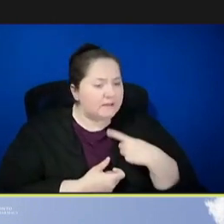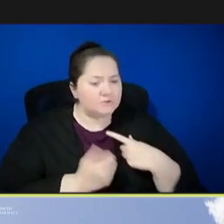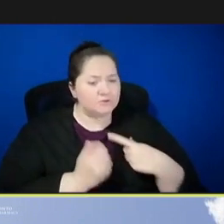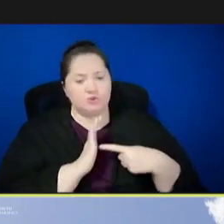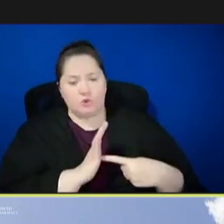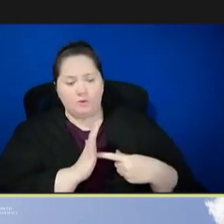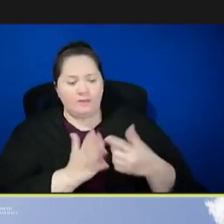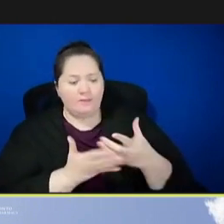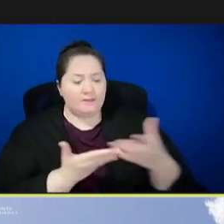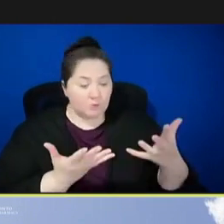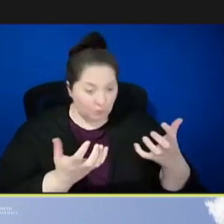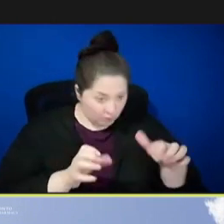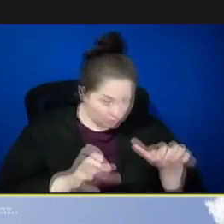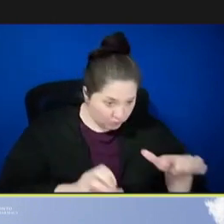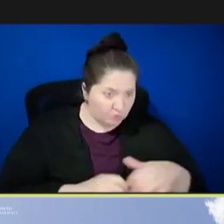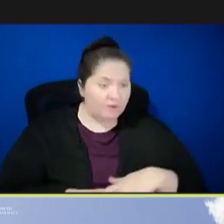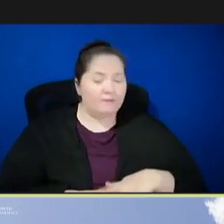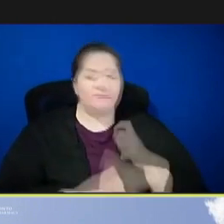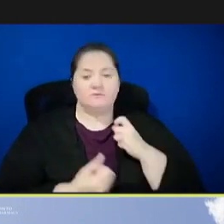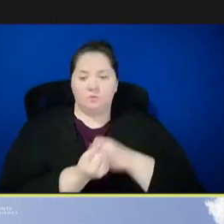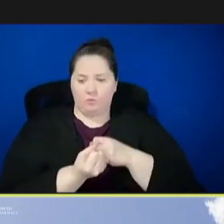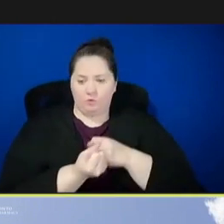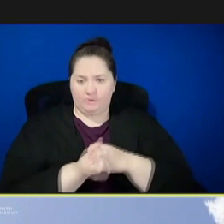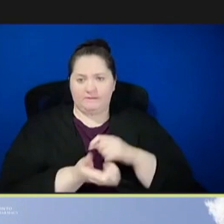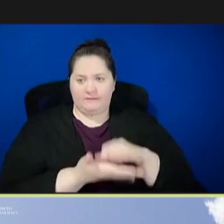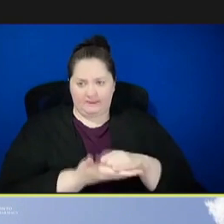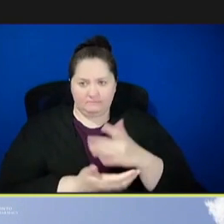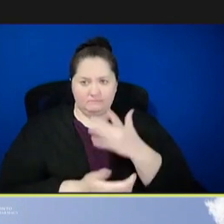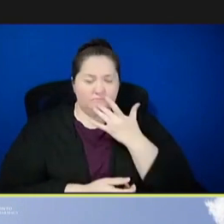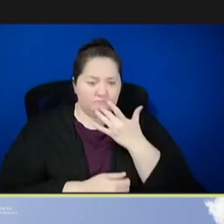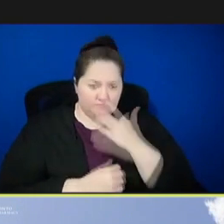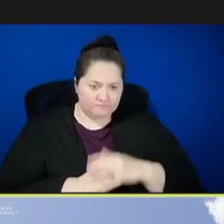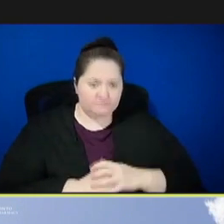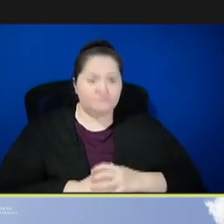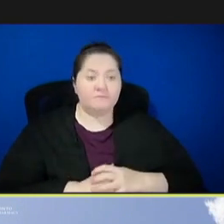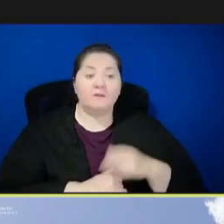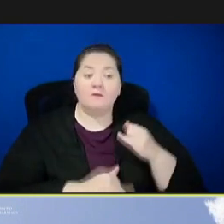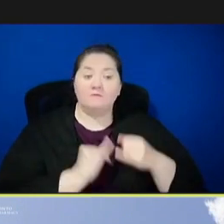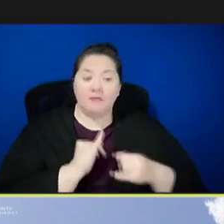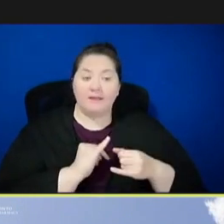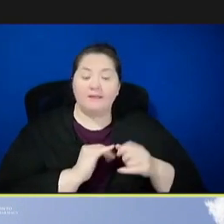that they want to do and then supporting them in their preferences. And then finally evaluation,